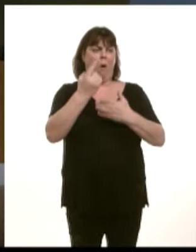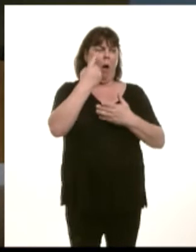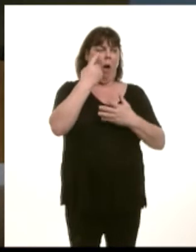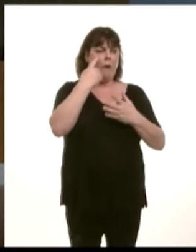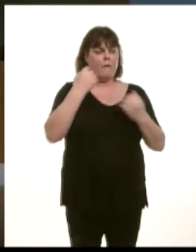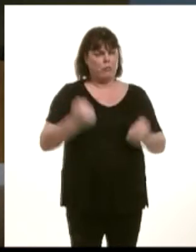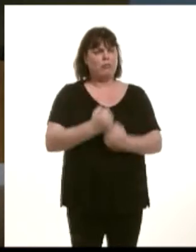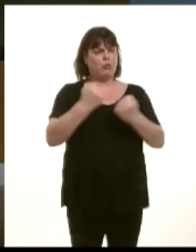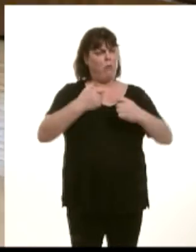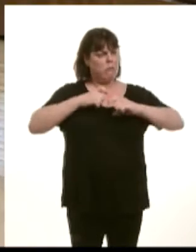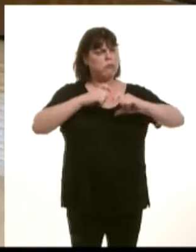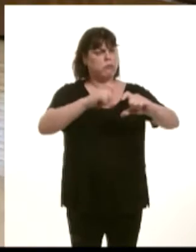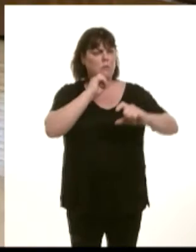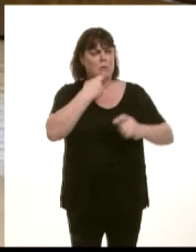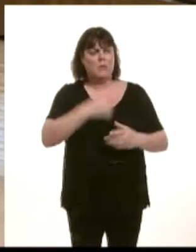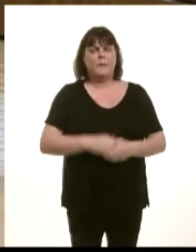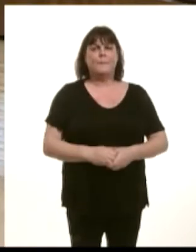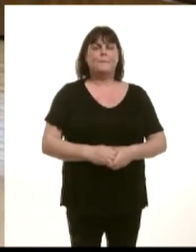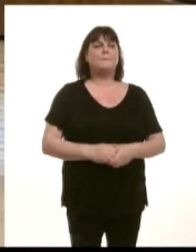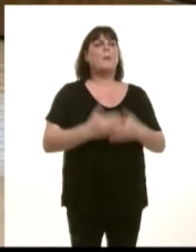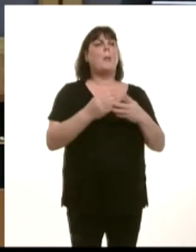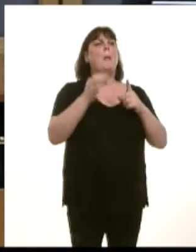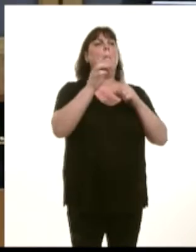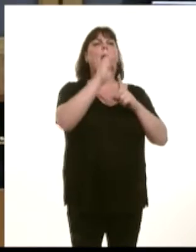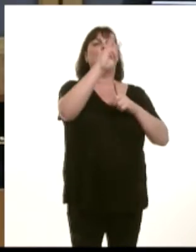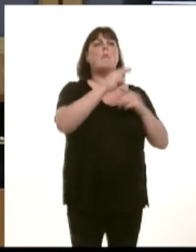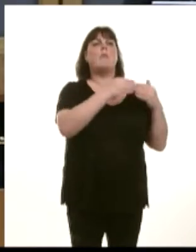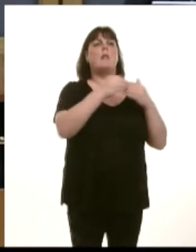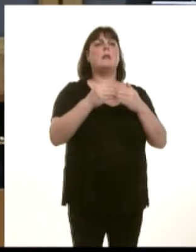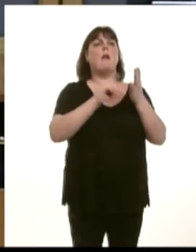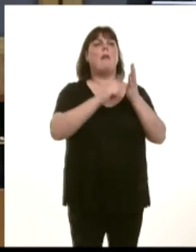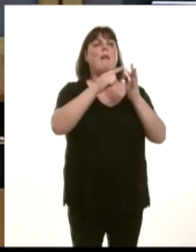Y Llywydd / The Presiding Officer: We now move to the leader of Plaid Cymru, Leanne Wood.